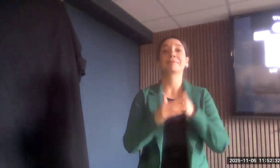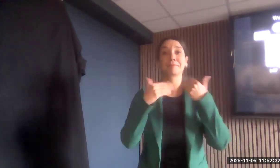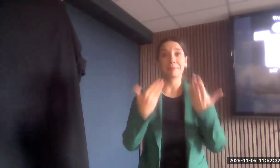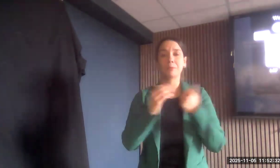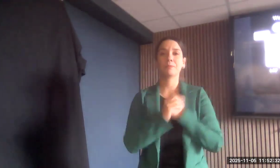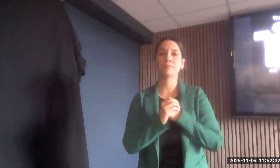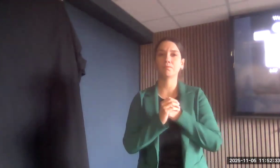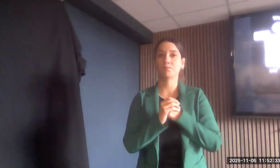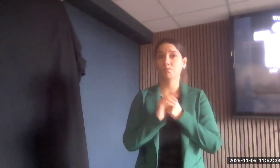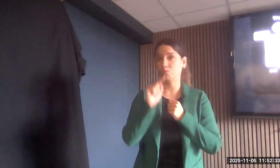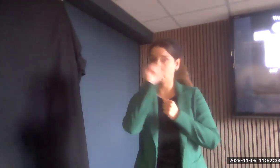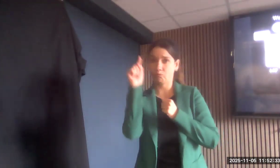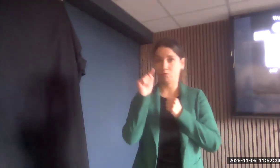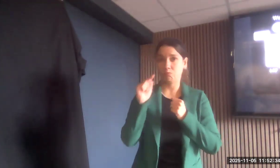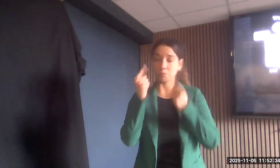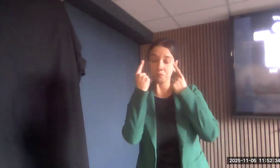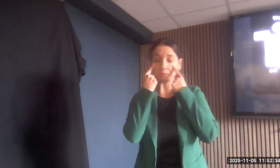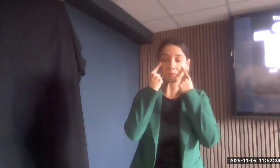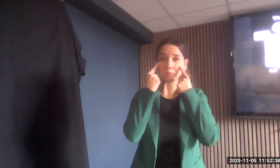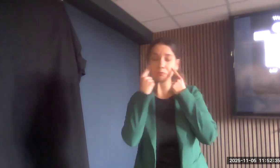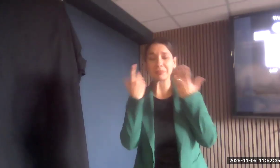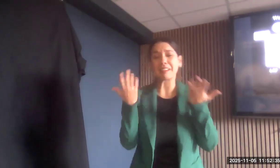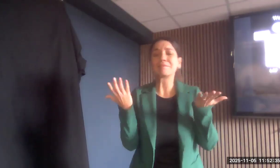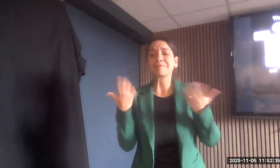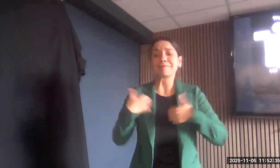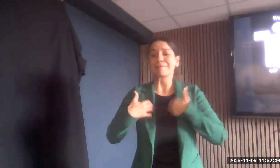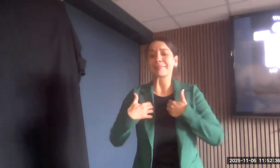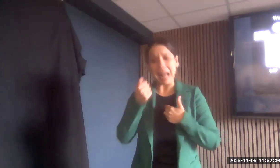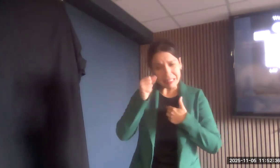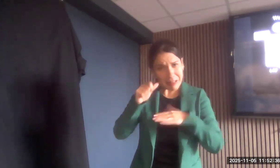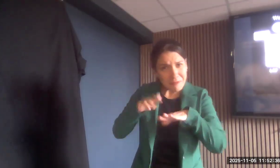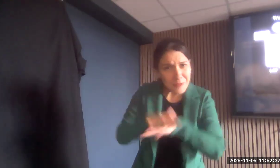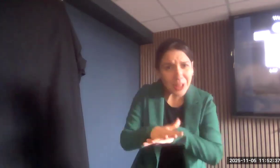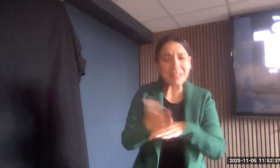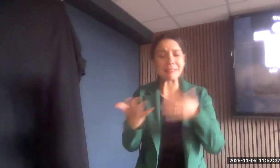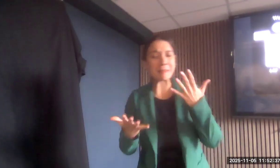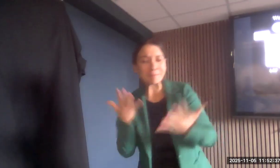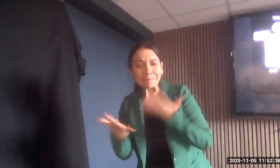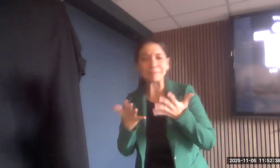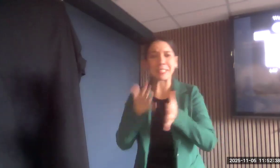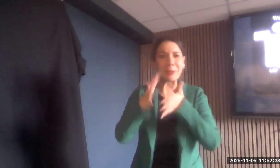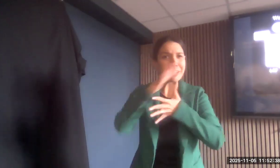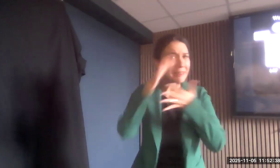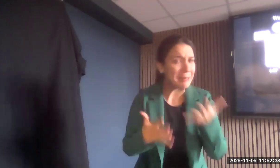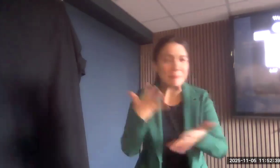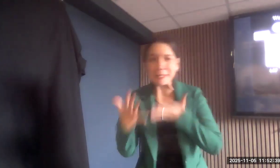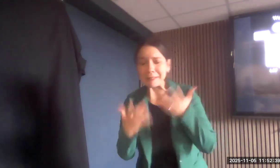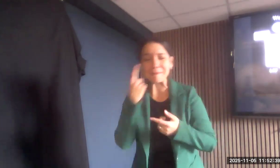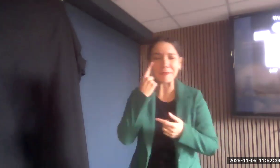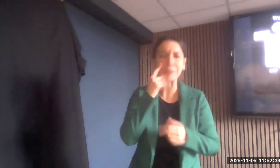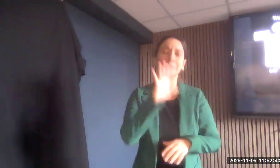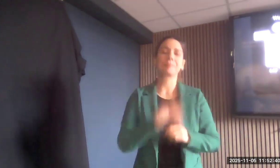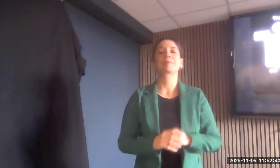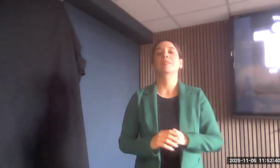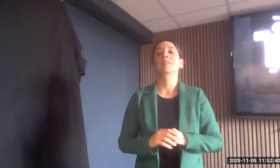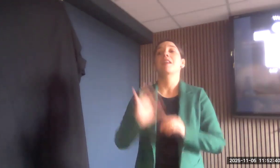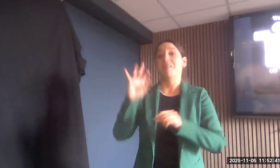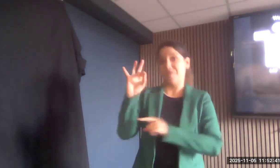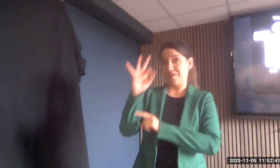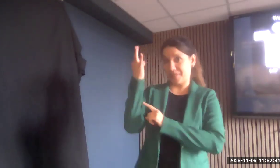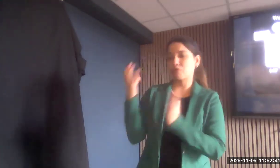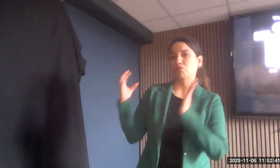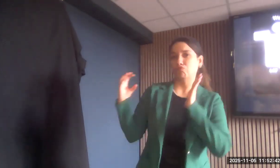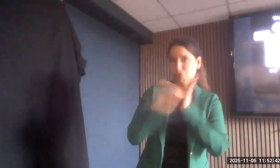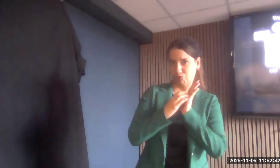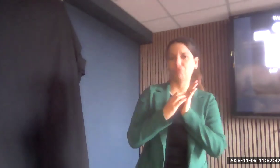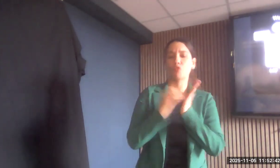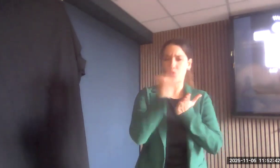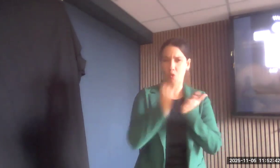So, showing the history there. So again, so thinking about why Libras wasn't influenced by ASL.